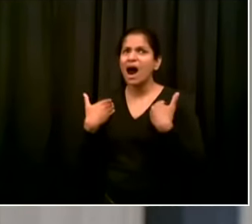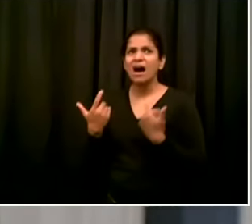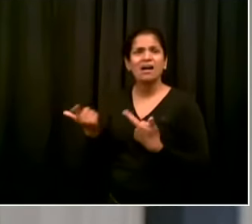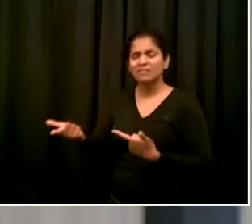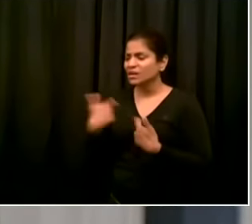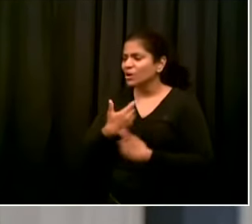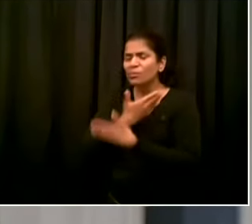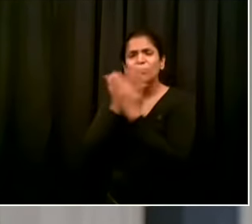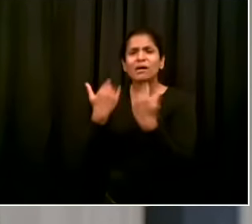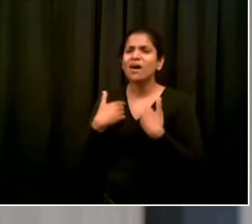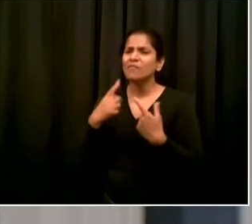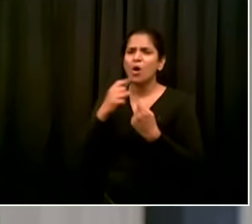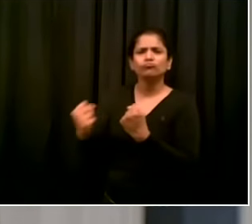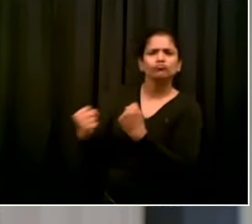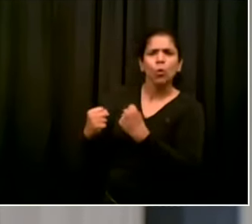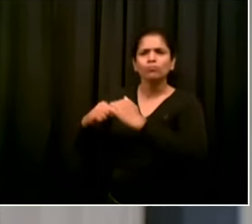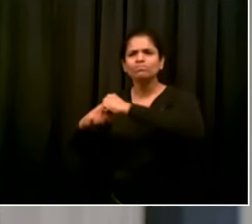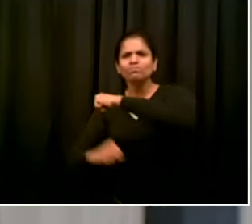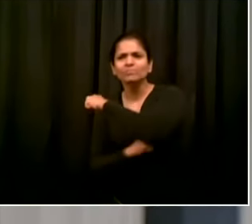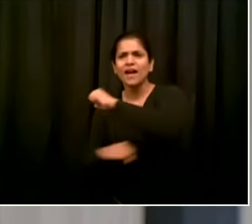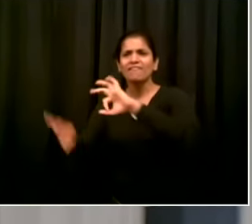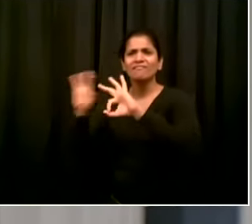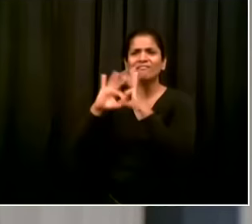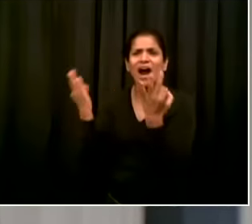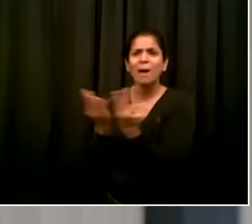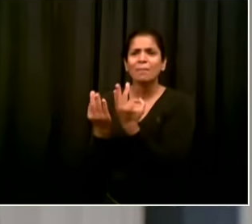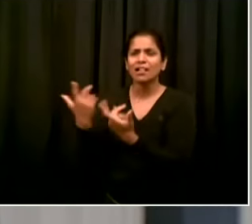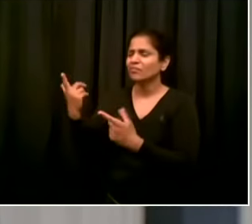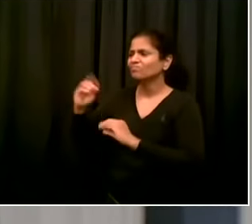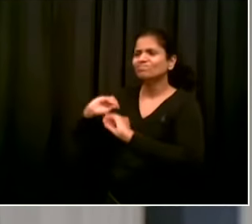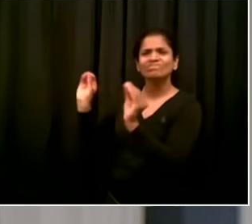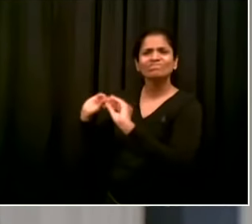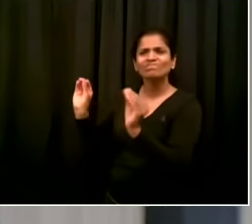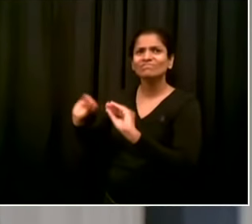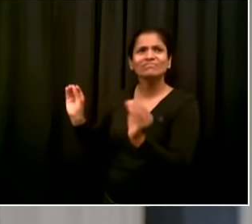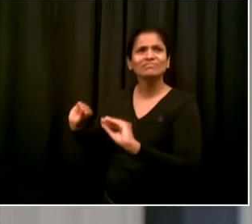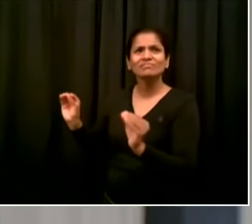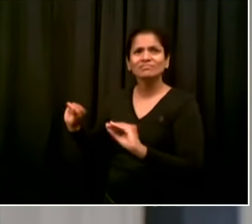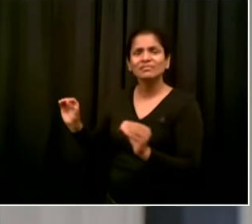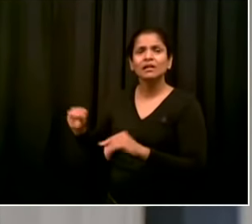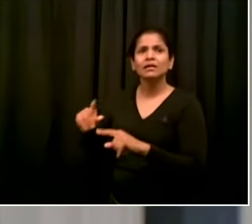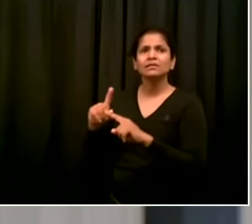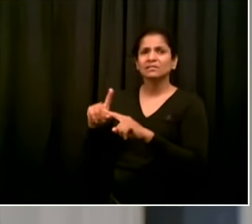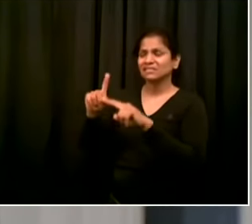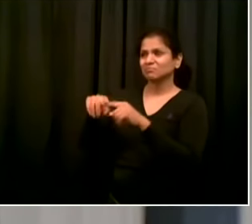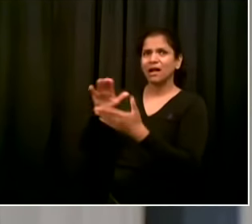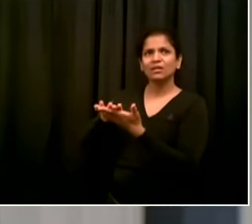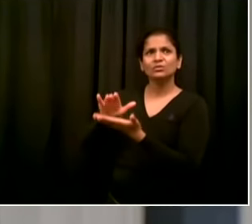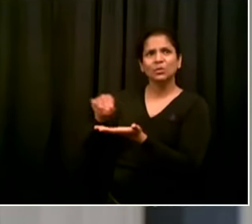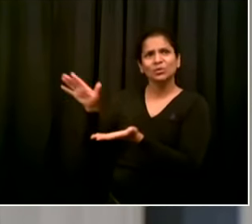YEAR OF IN PERSON LEARNING OGTETR.HE A HISTORIC MOMENT WE WIL L